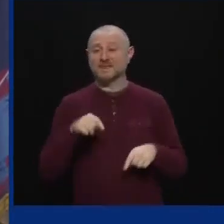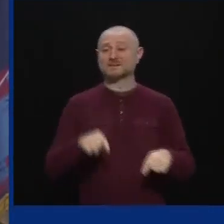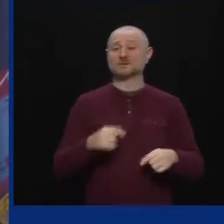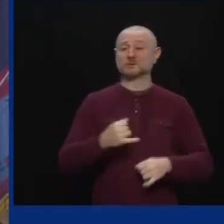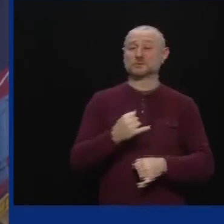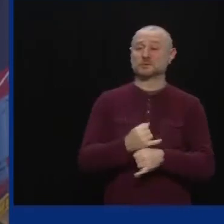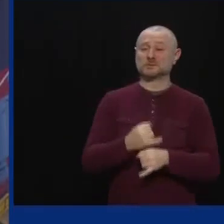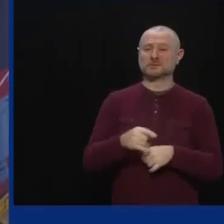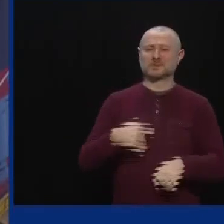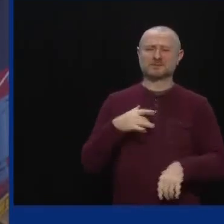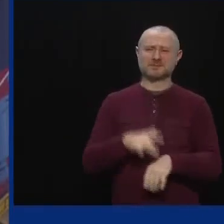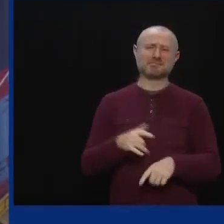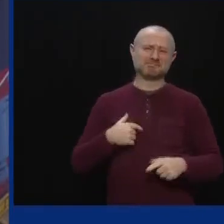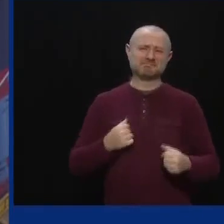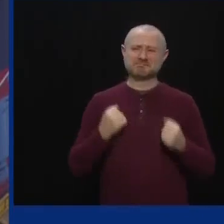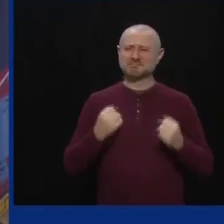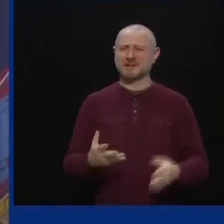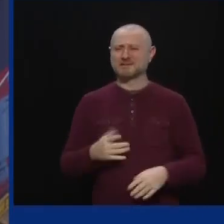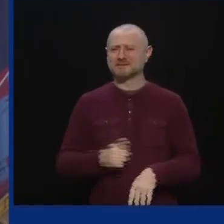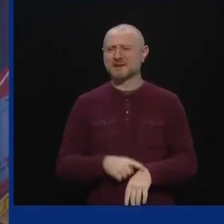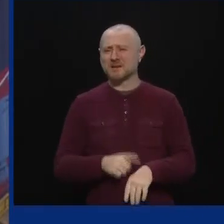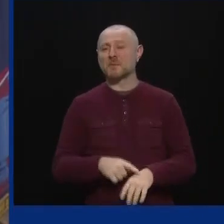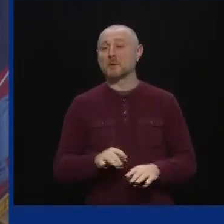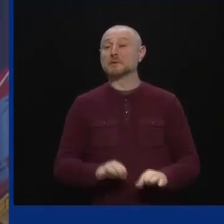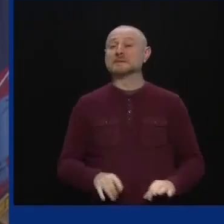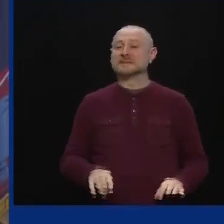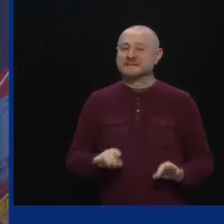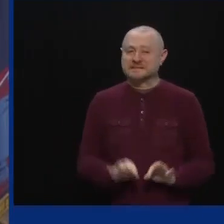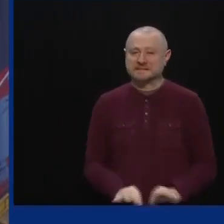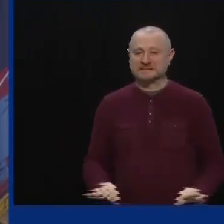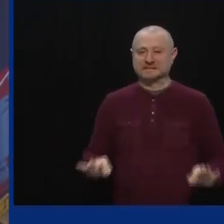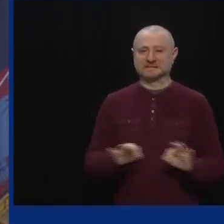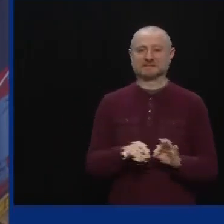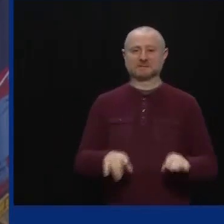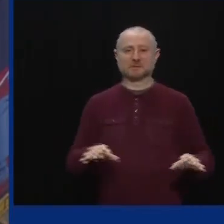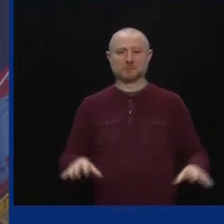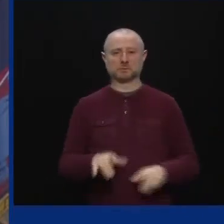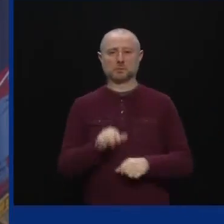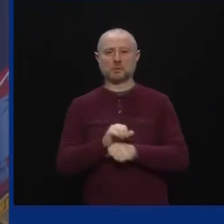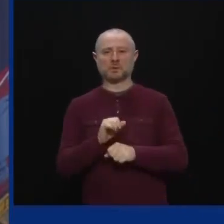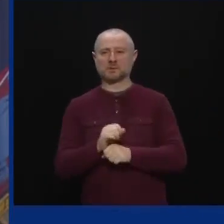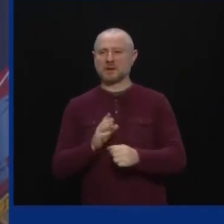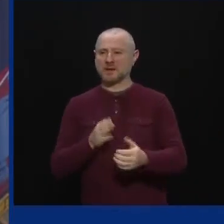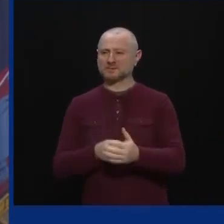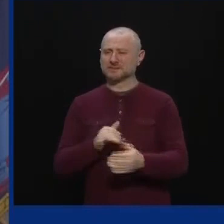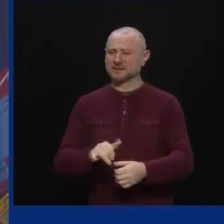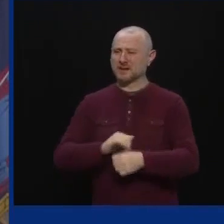FIRST OF ALL, YOU ALWAYS MAKE ME FEEL SO WELCOME HERE. YOUR LEADERSHIP HERE HAS BEEN EXCEPTIONAL.